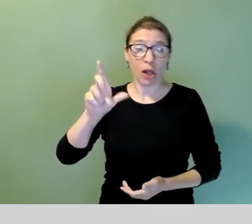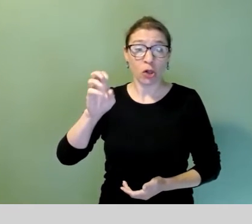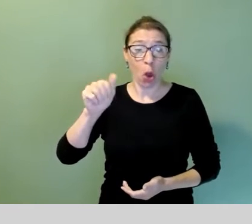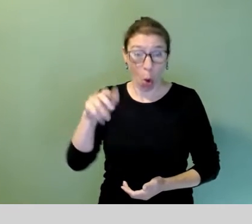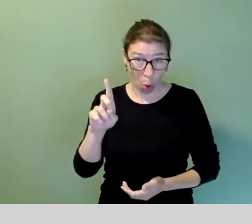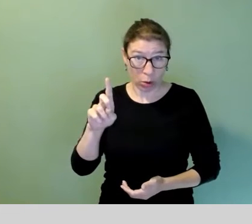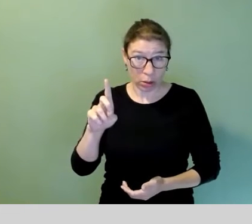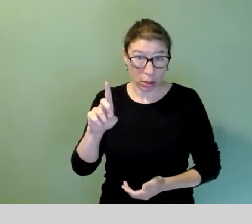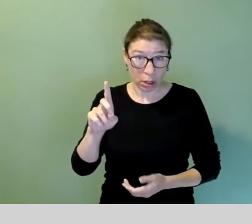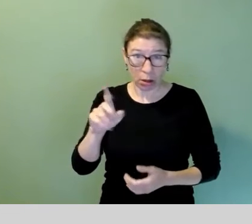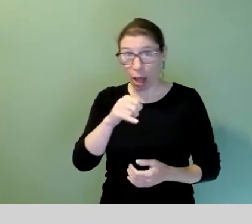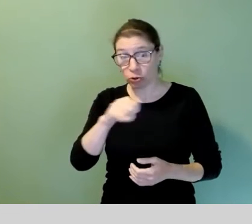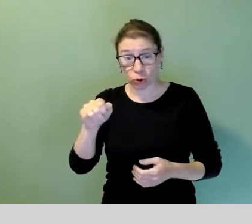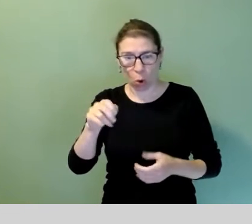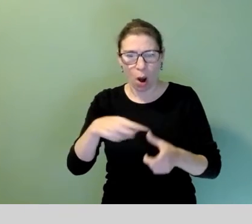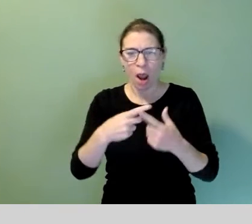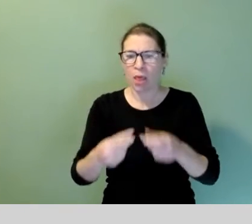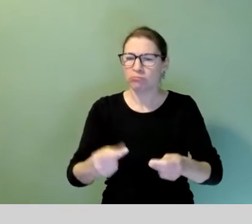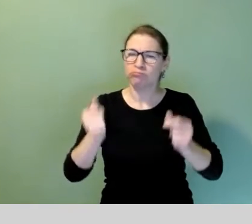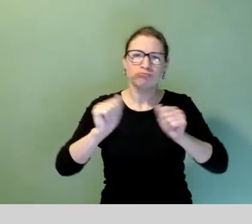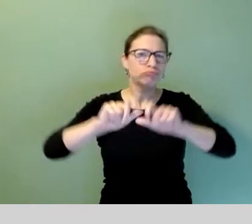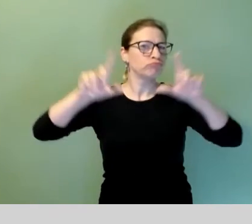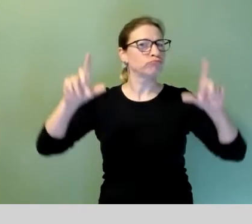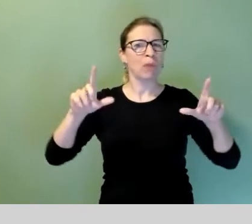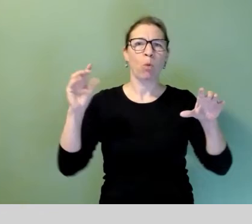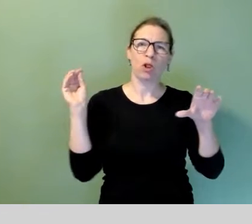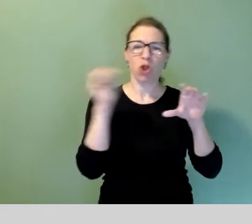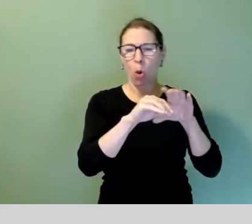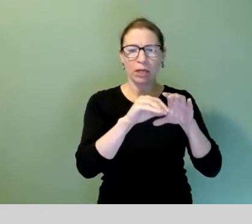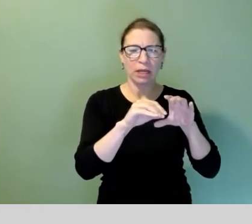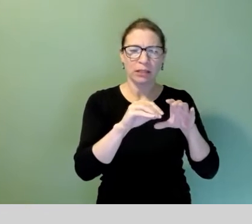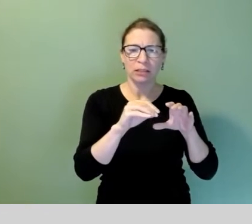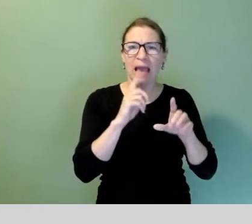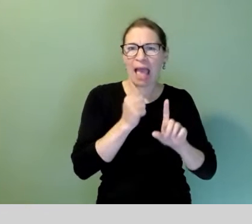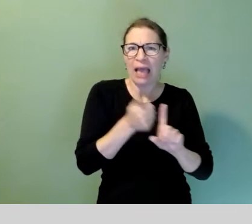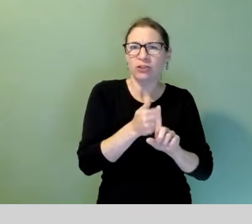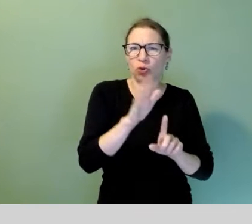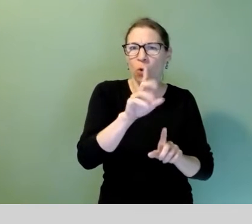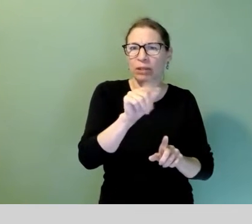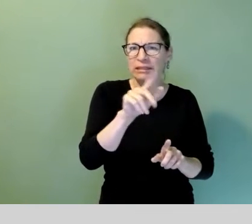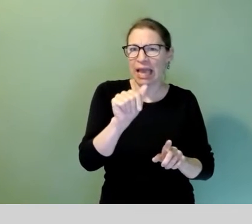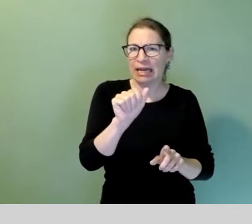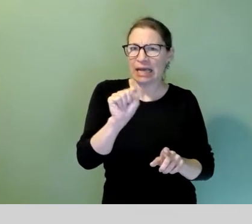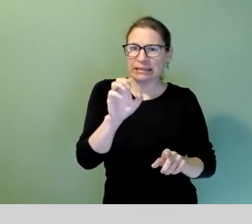with the data set name, and you will happily load it for us and return it as a data frame, again